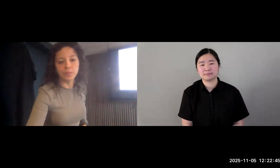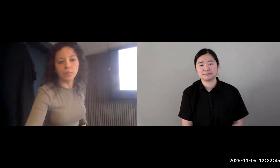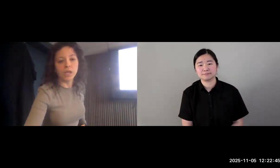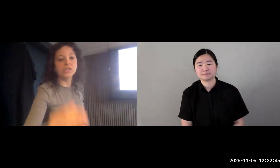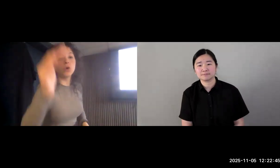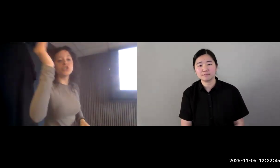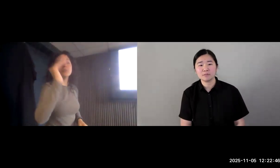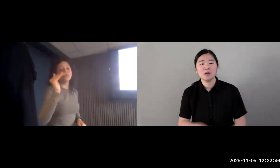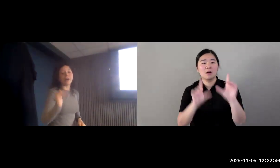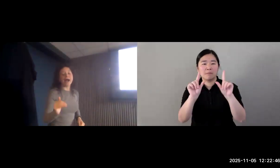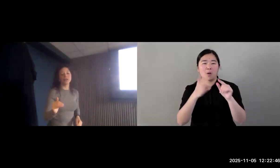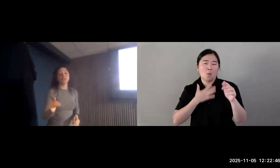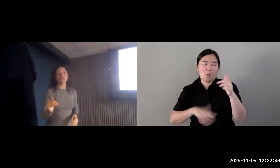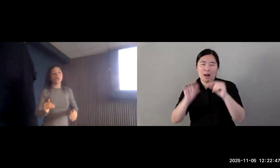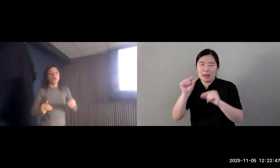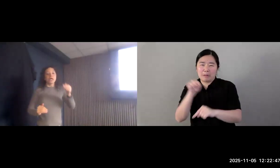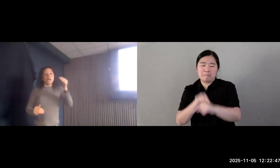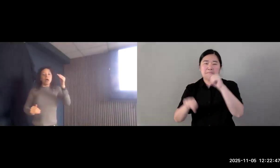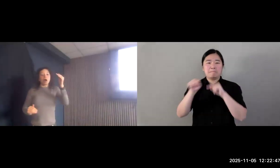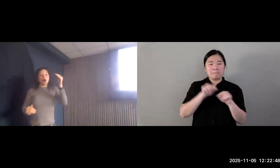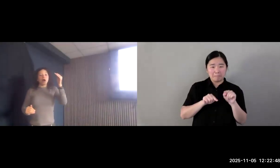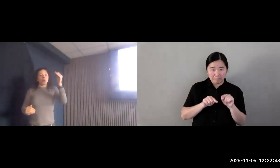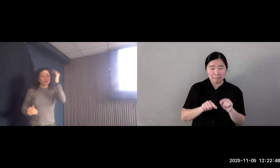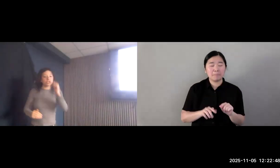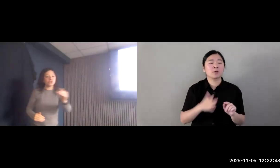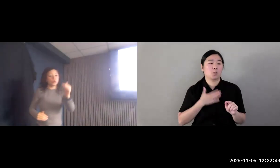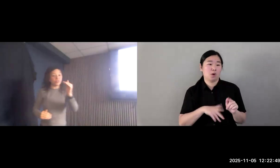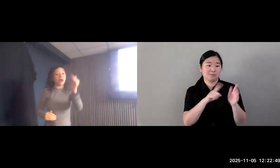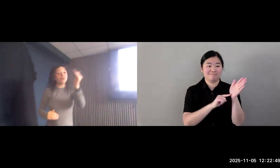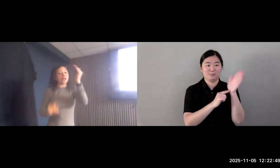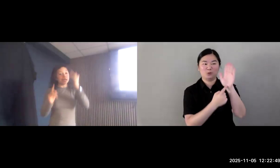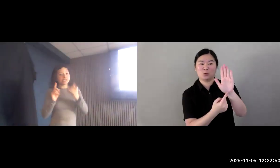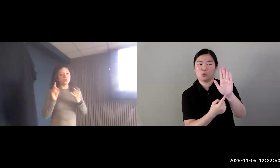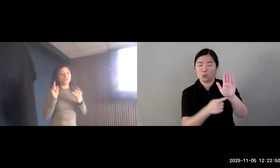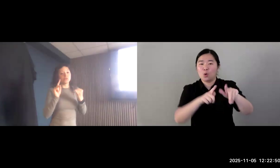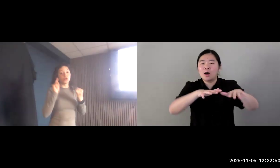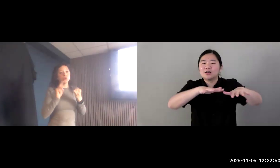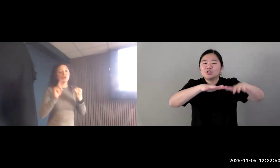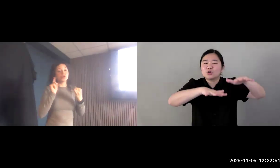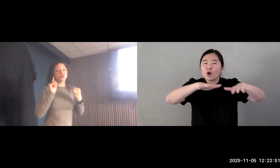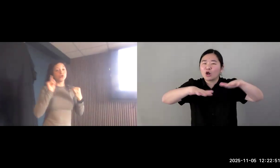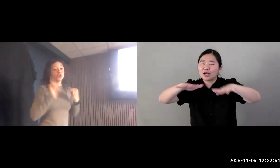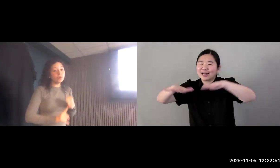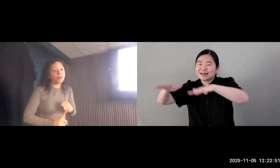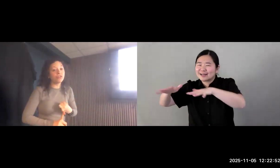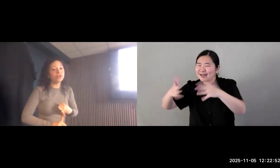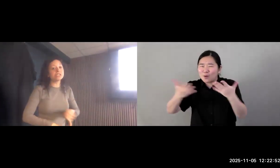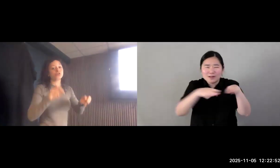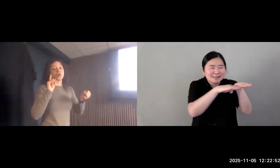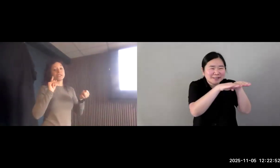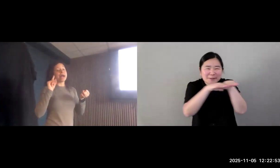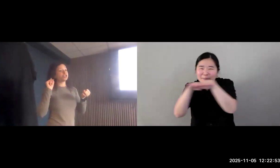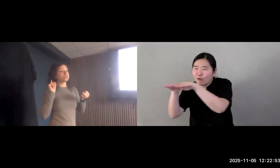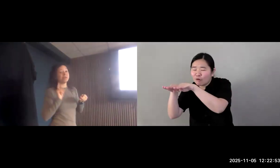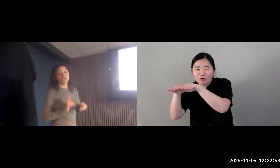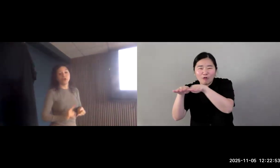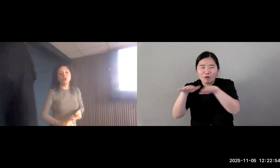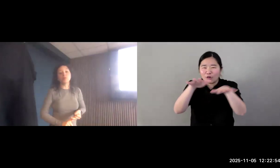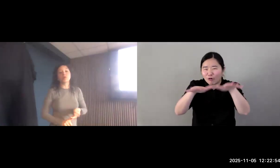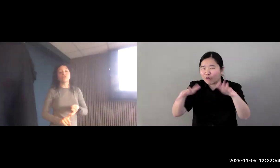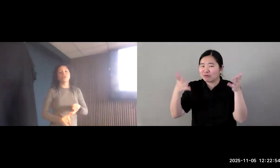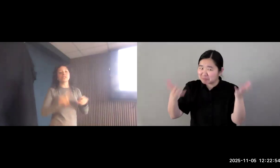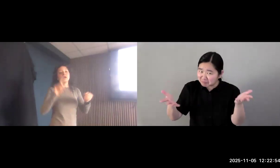So, in terms of patterns, we found that lexical signs were used to introduce han reference, constructed action to maintain human reference.